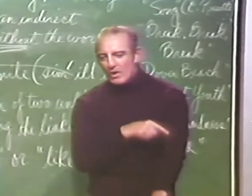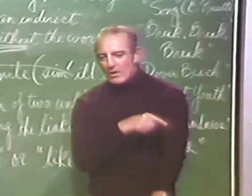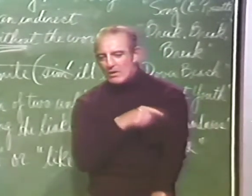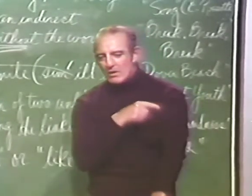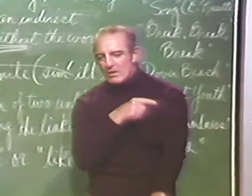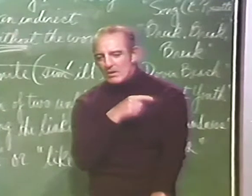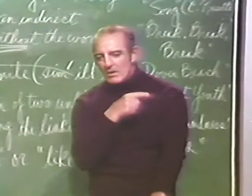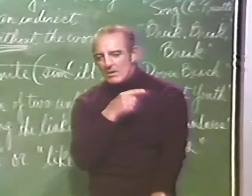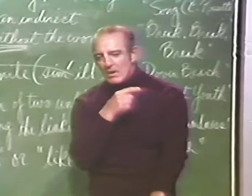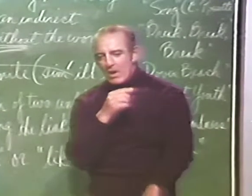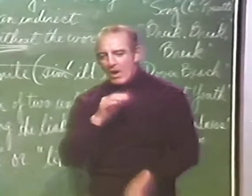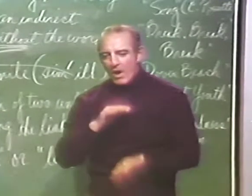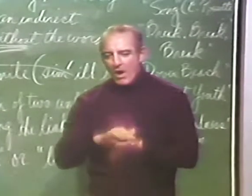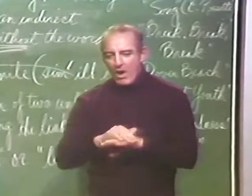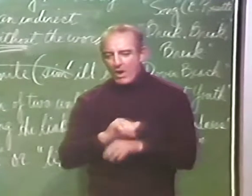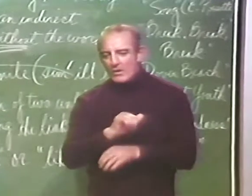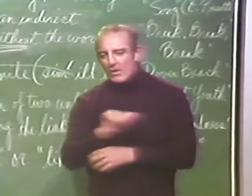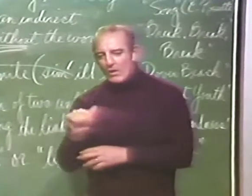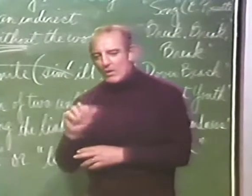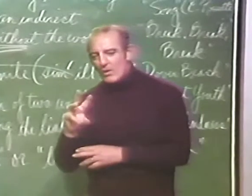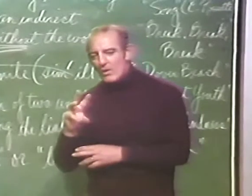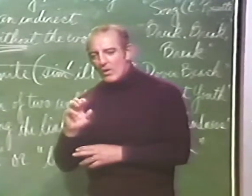SO LONG